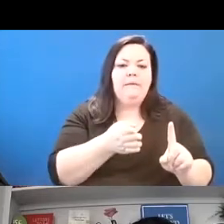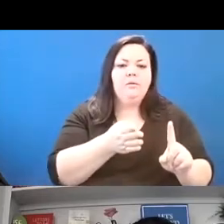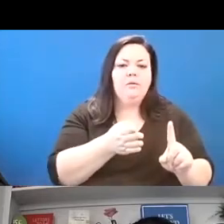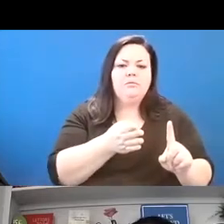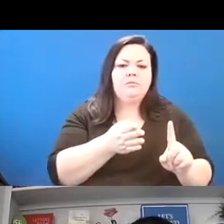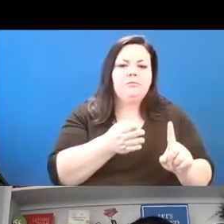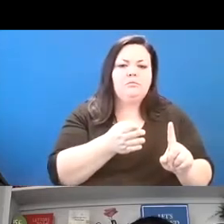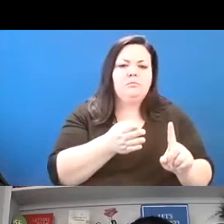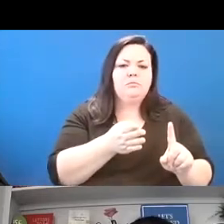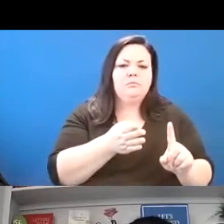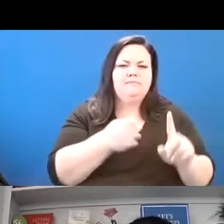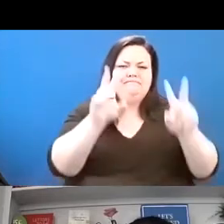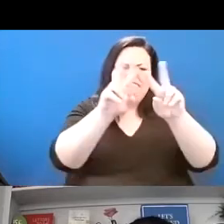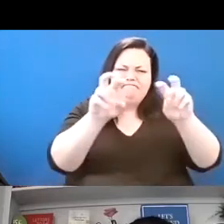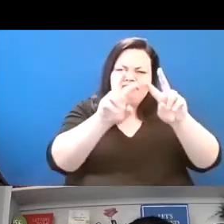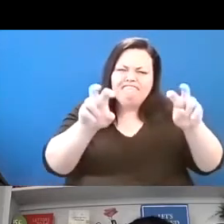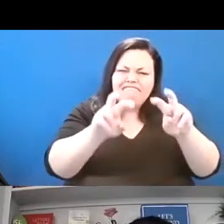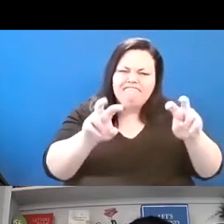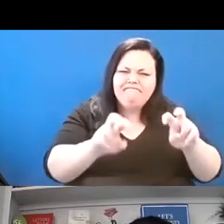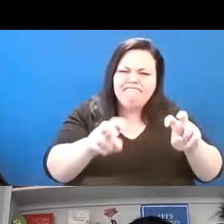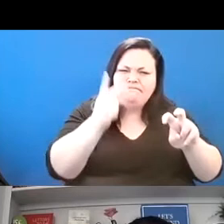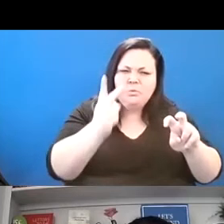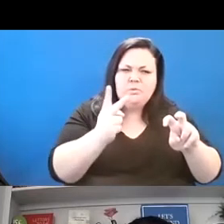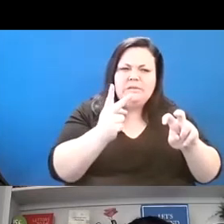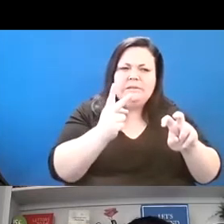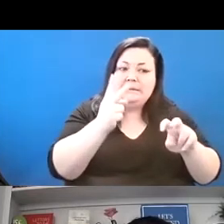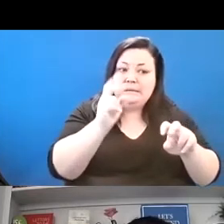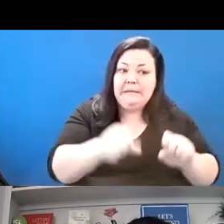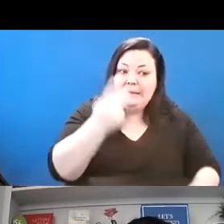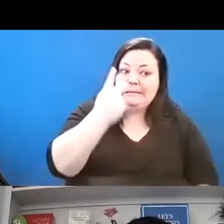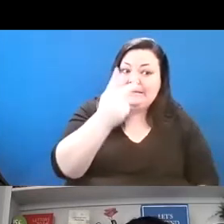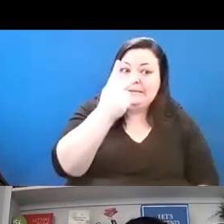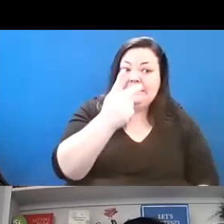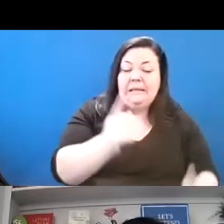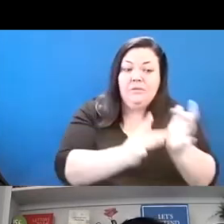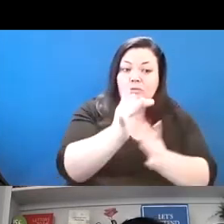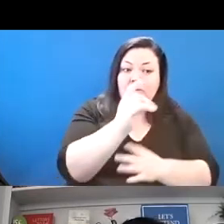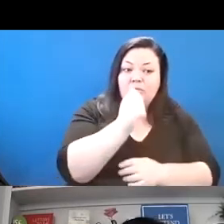examined too closely if he's in actually in there um i kind of took derek's word for it